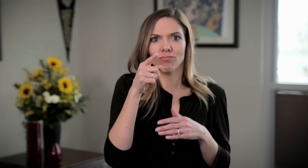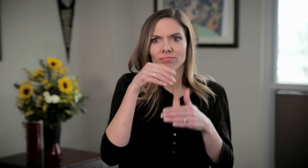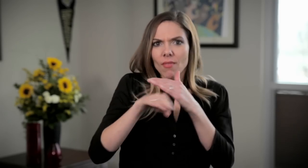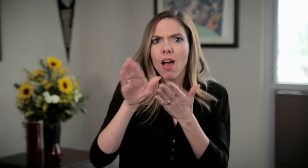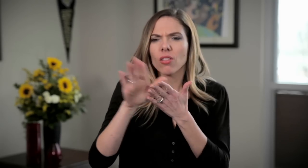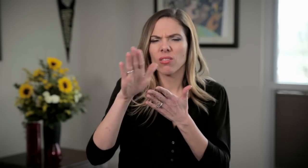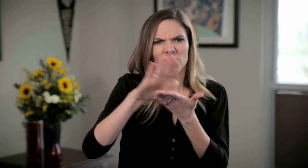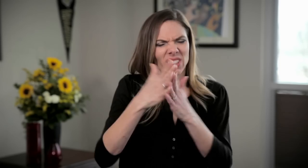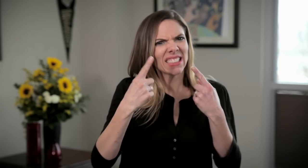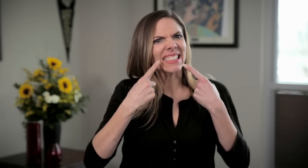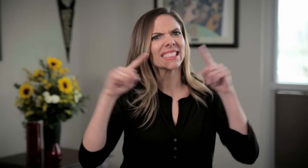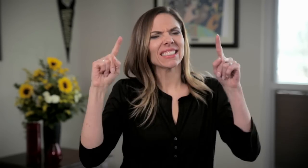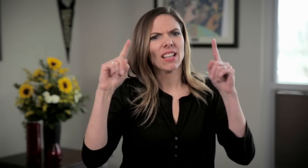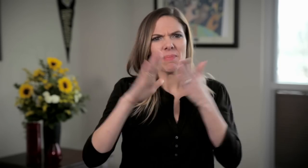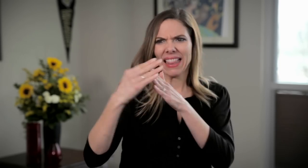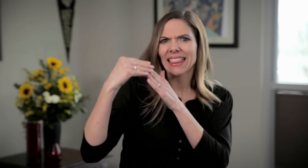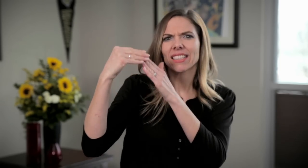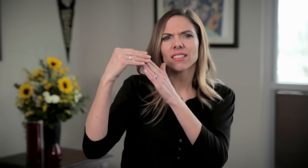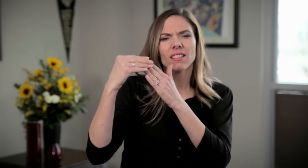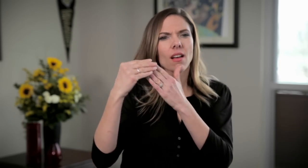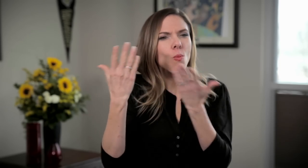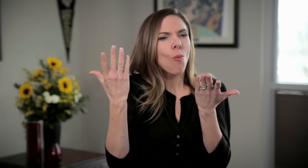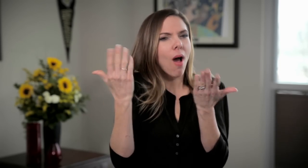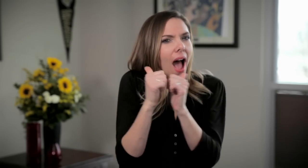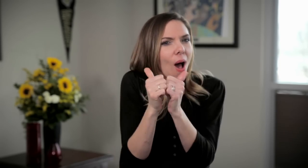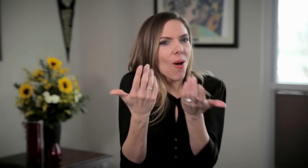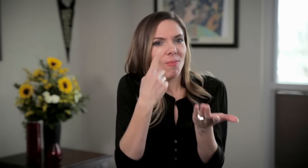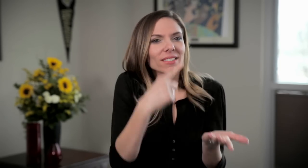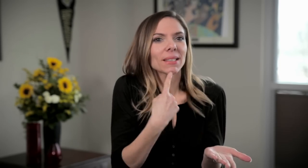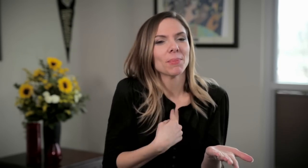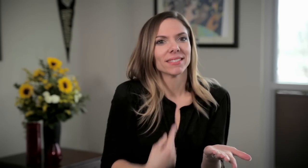After college, you became a successful leader. Can you tell us how that happened?